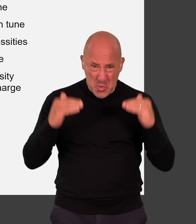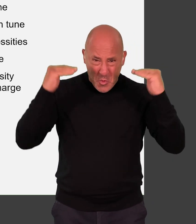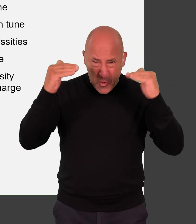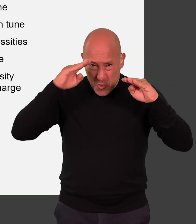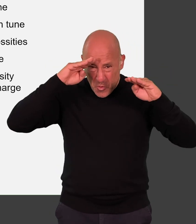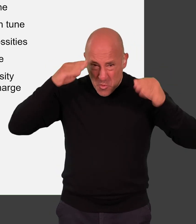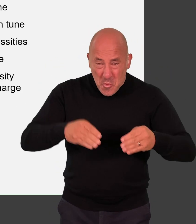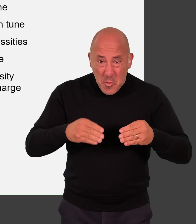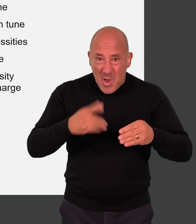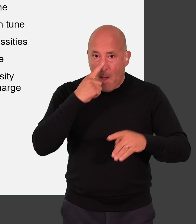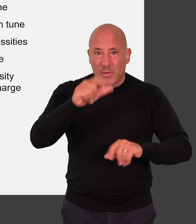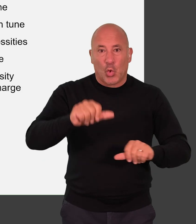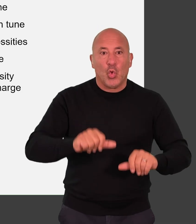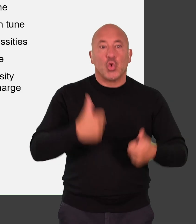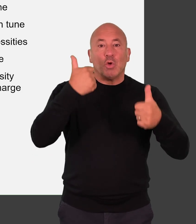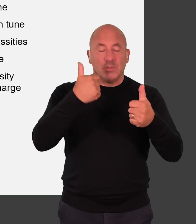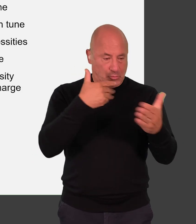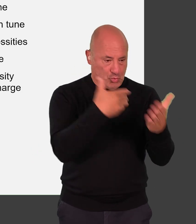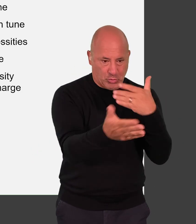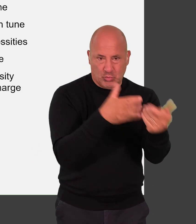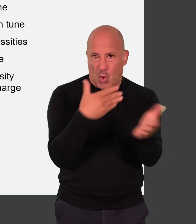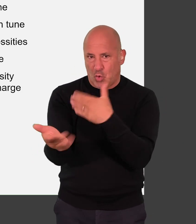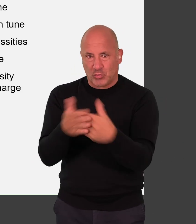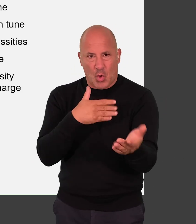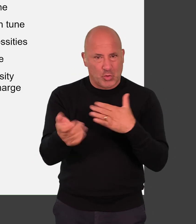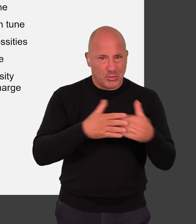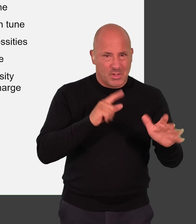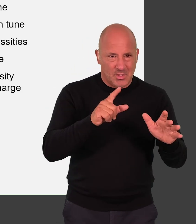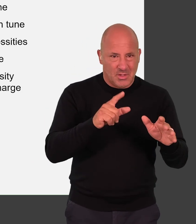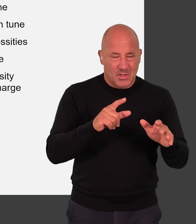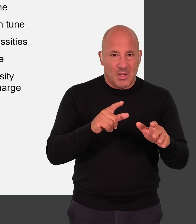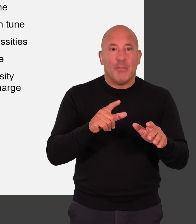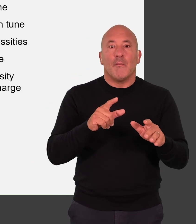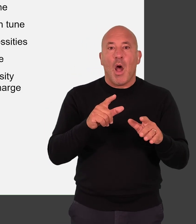High intensity may be used in a constructive way to get things done.